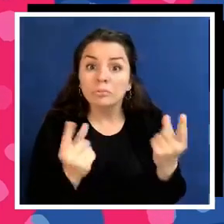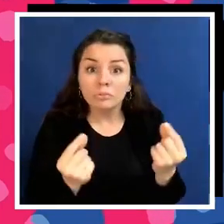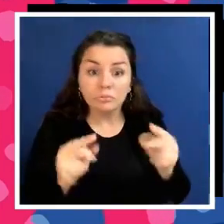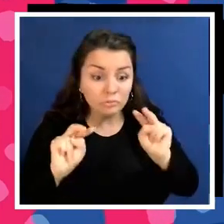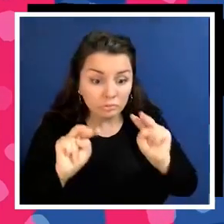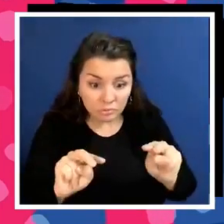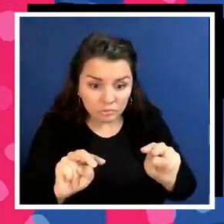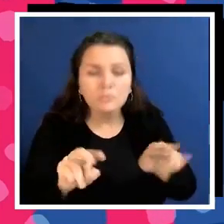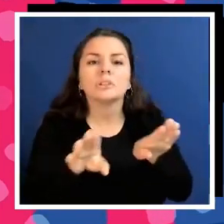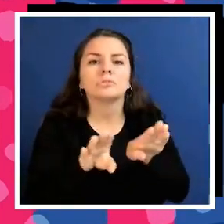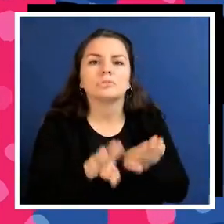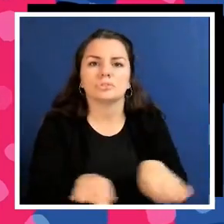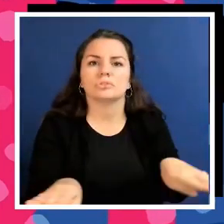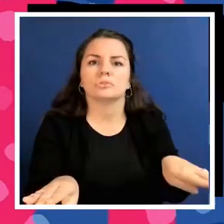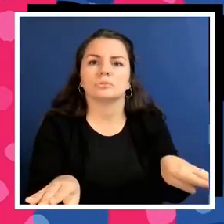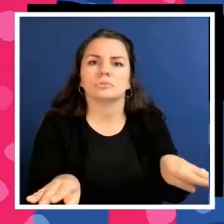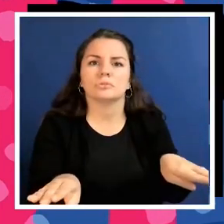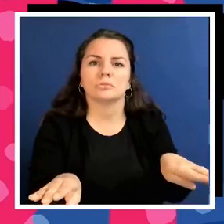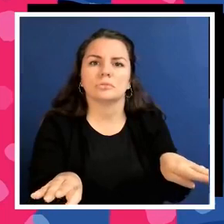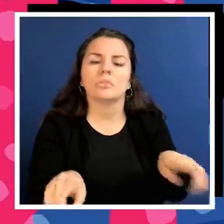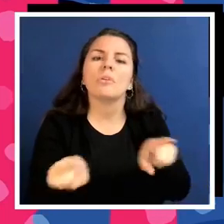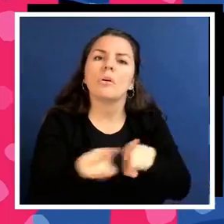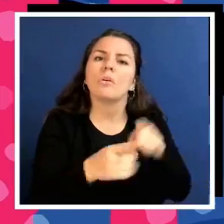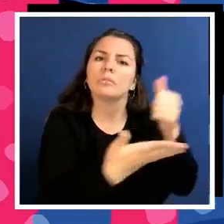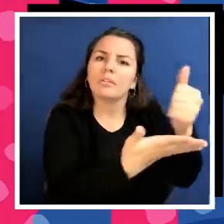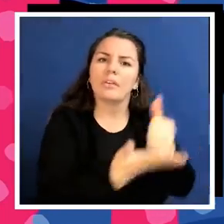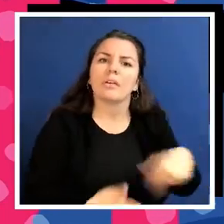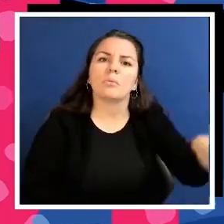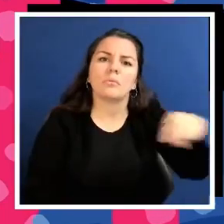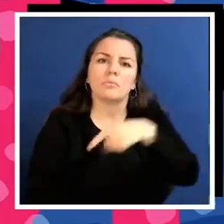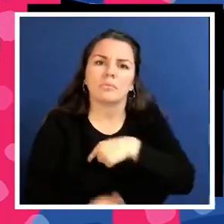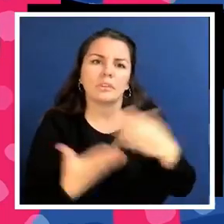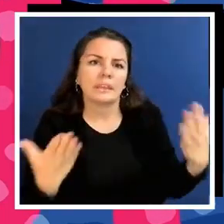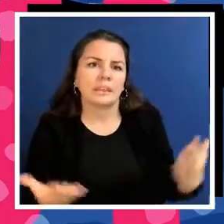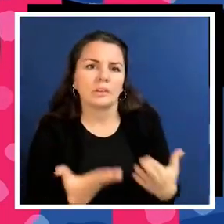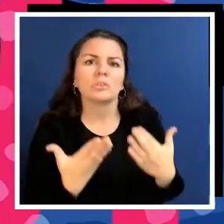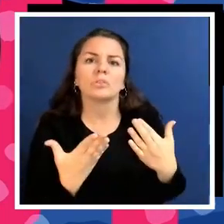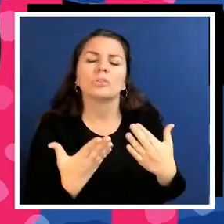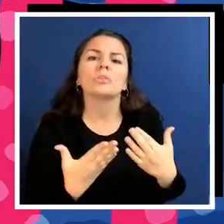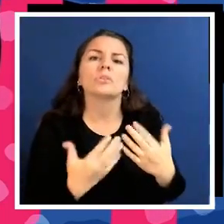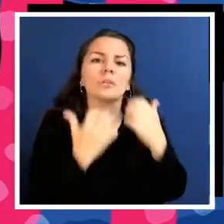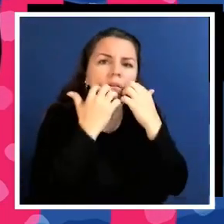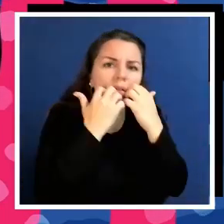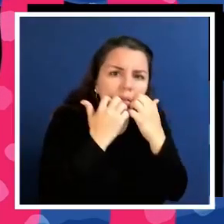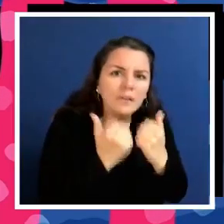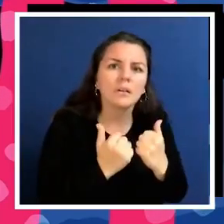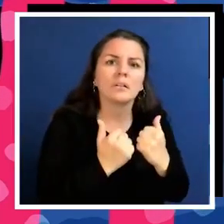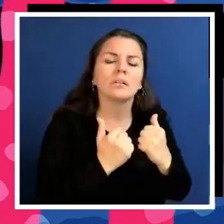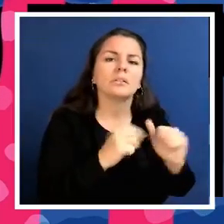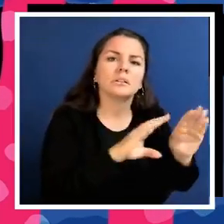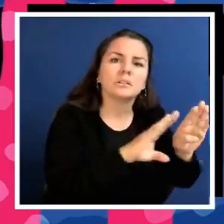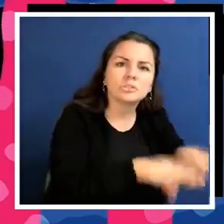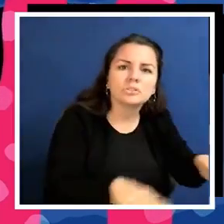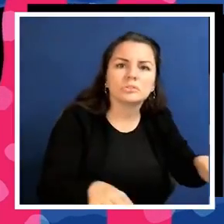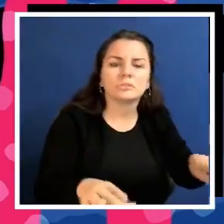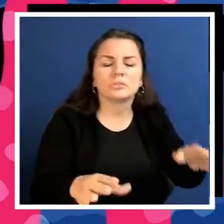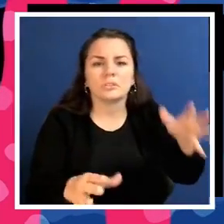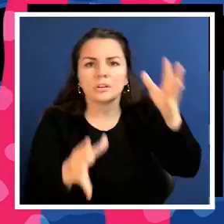QUESTION FOR NATION WHEN THEY WANT TO KNOW WHAT THEIR HEALTH IS LIKE IS HOW ARE THE